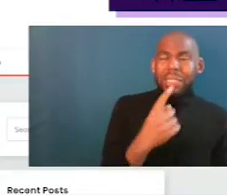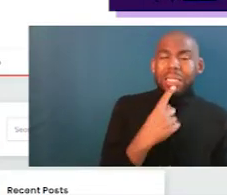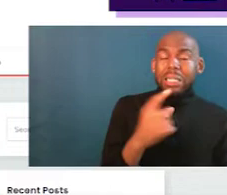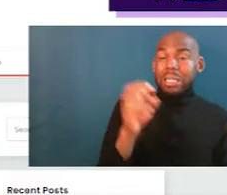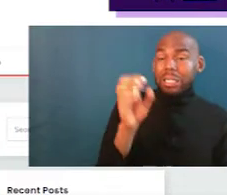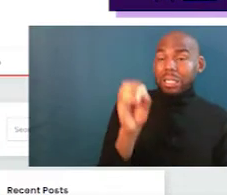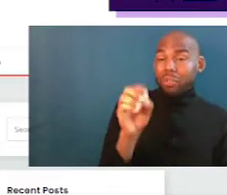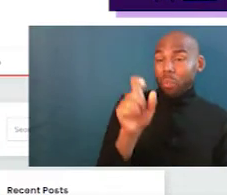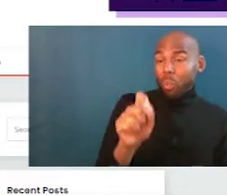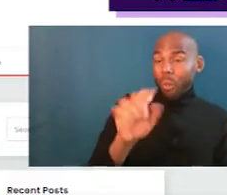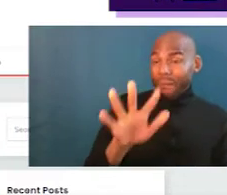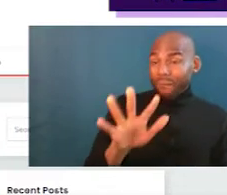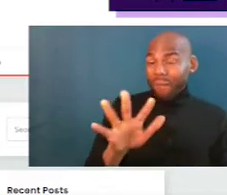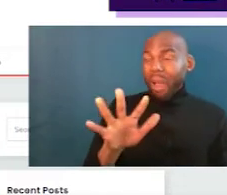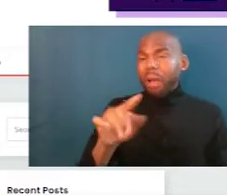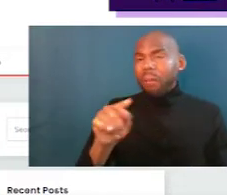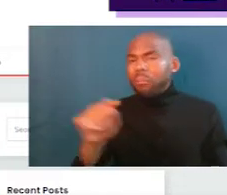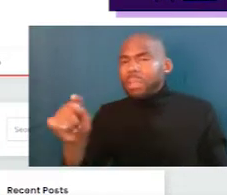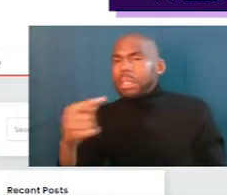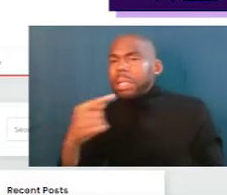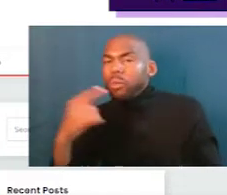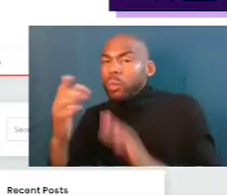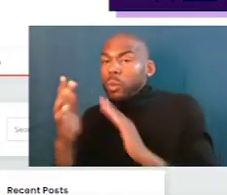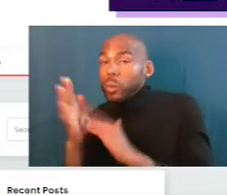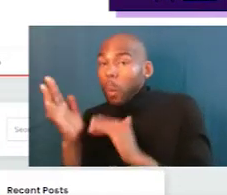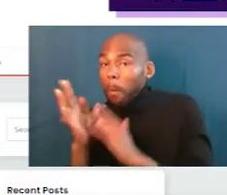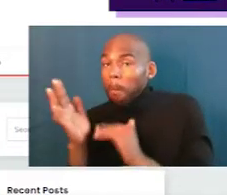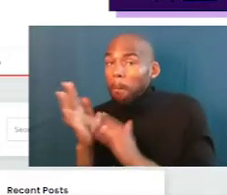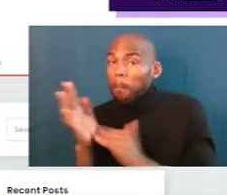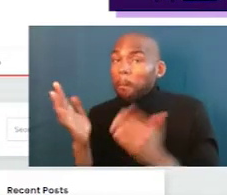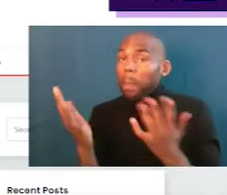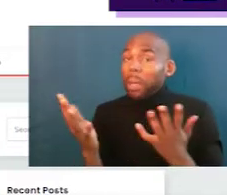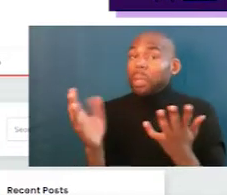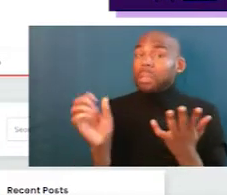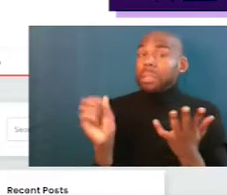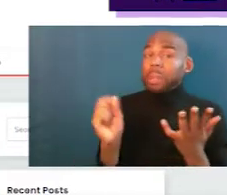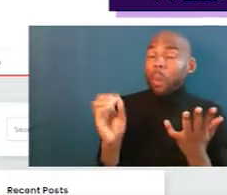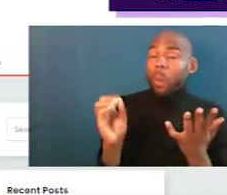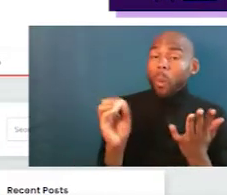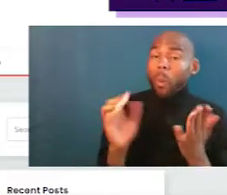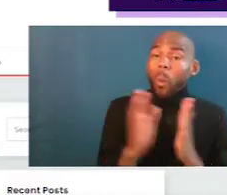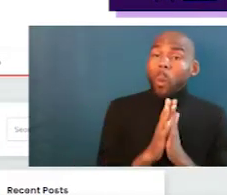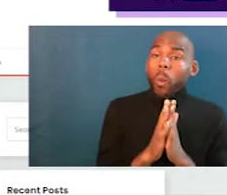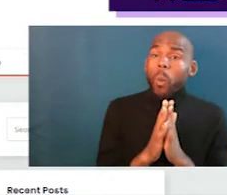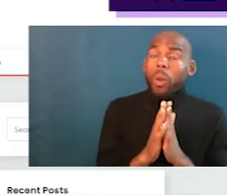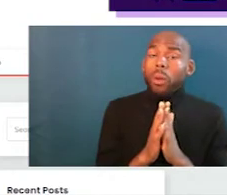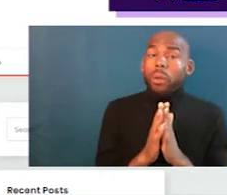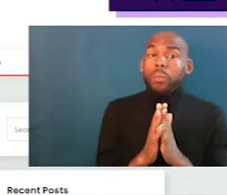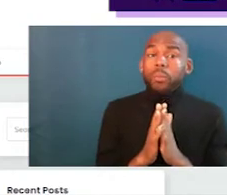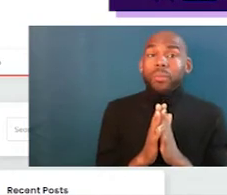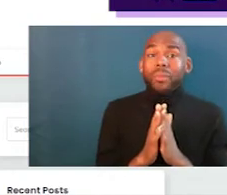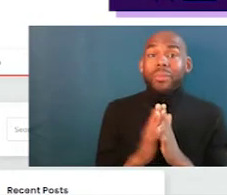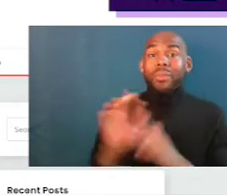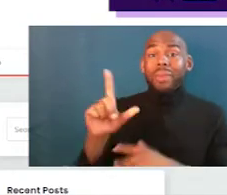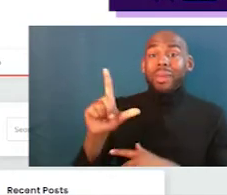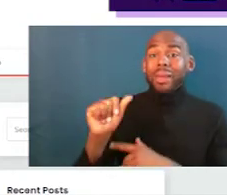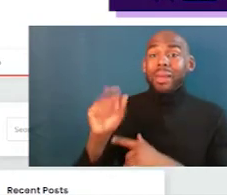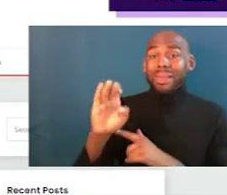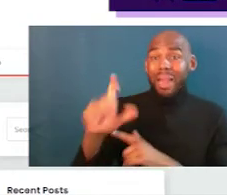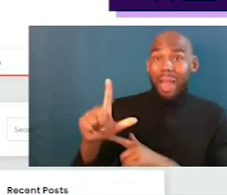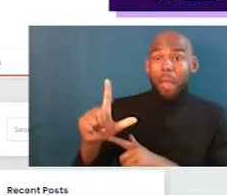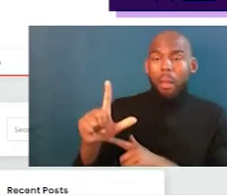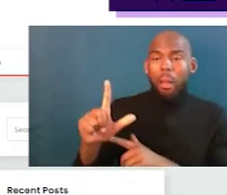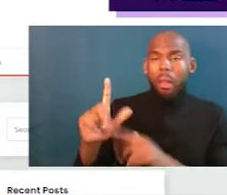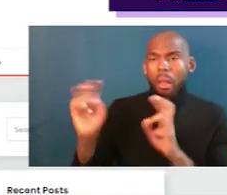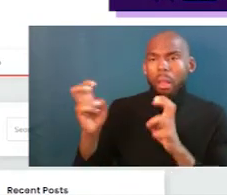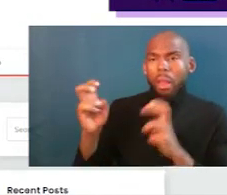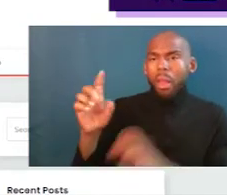said 0.5 and then it said soap. So the label of the product was dispenser but then the